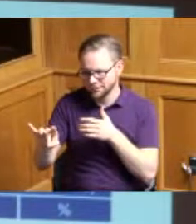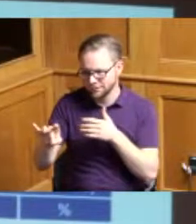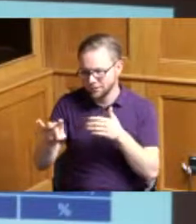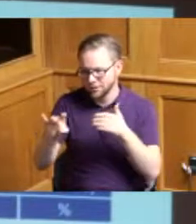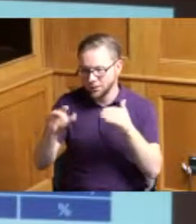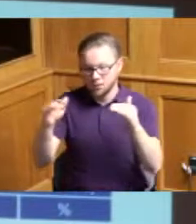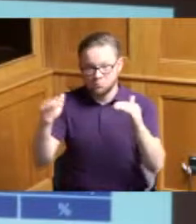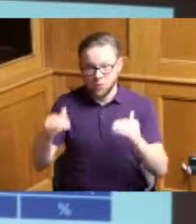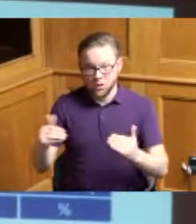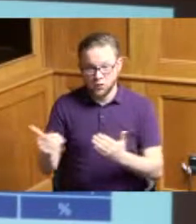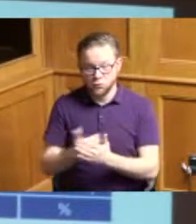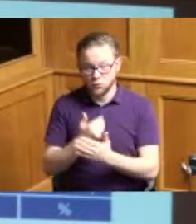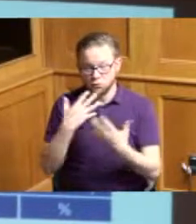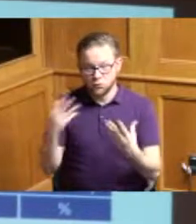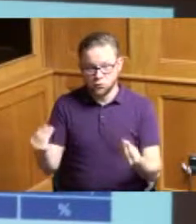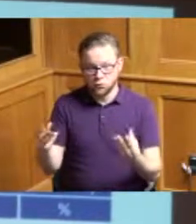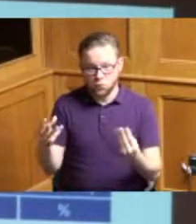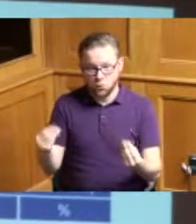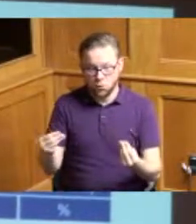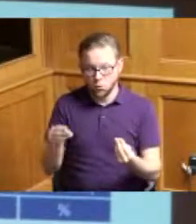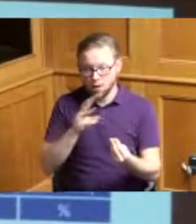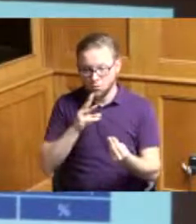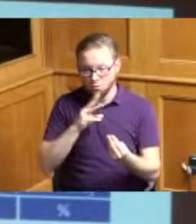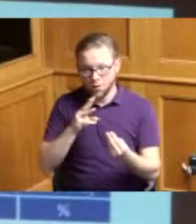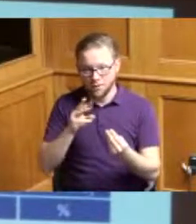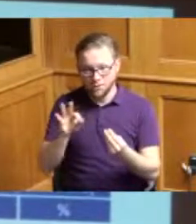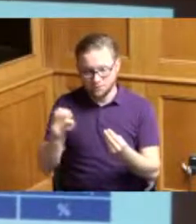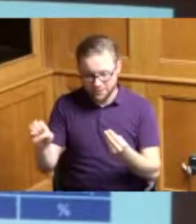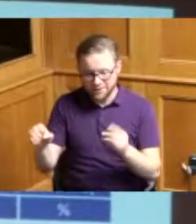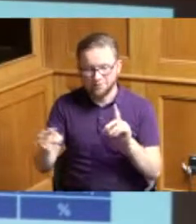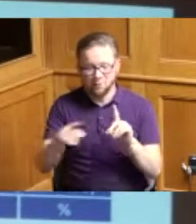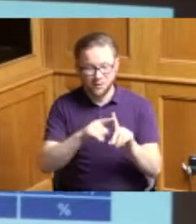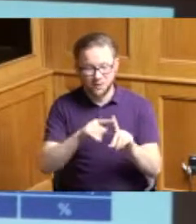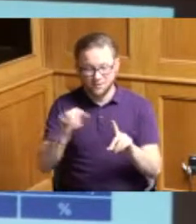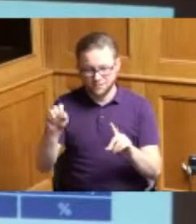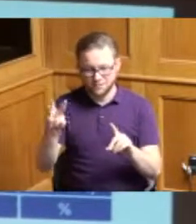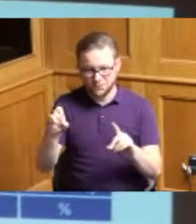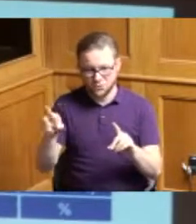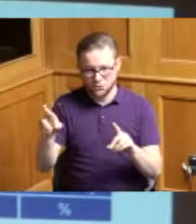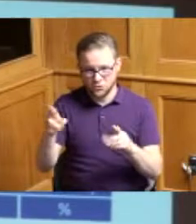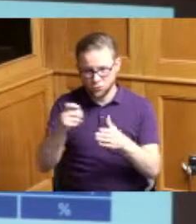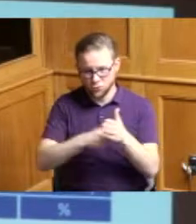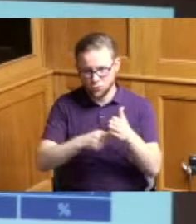weather fee and that across the Board reduction in the sewer charges you can see that sewage